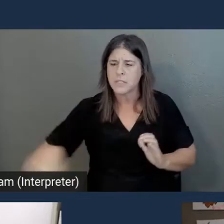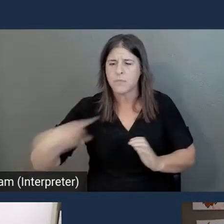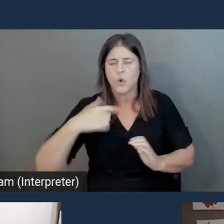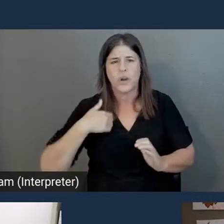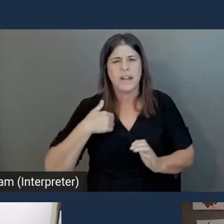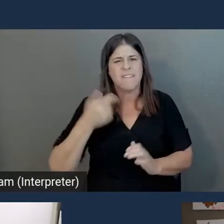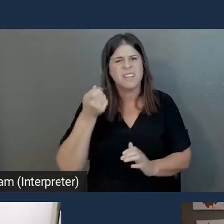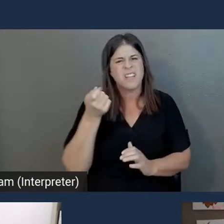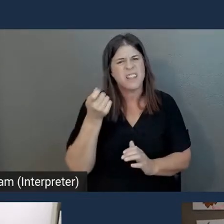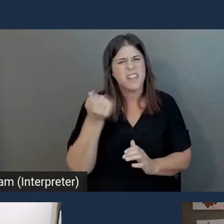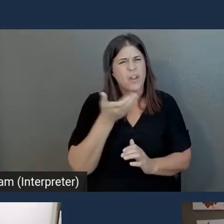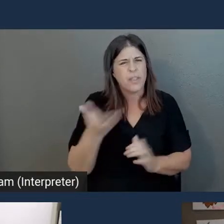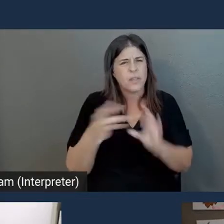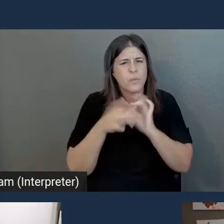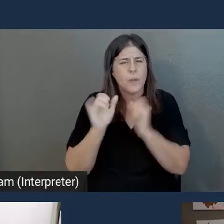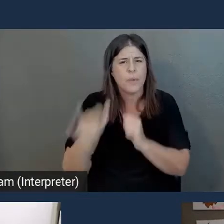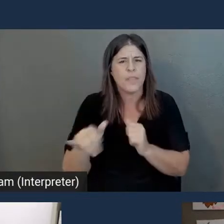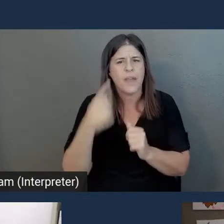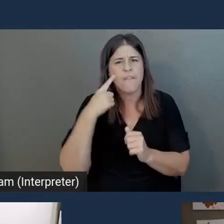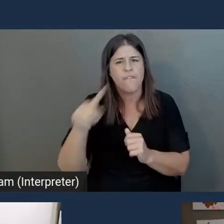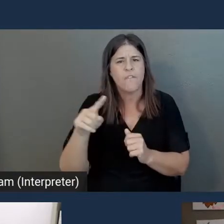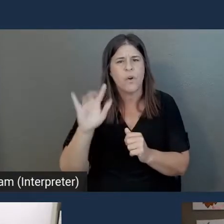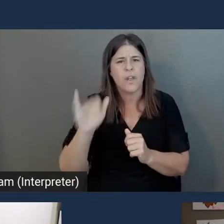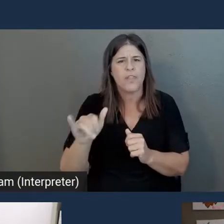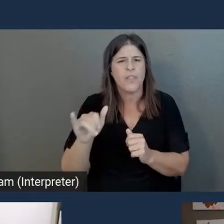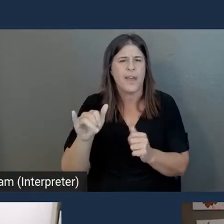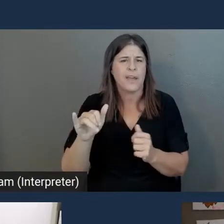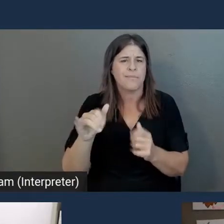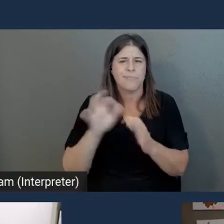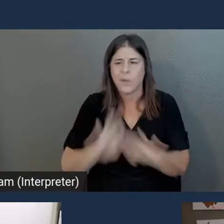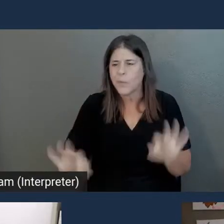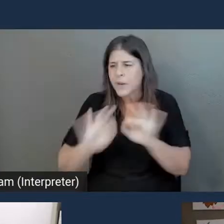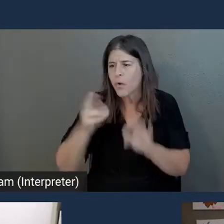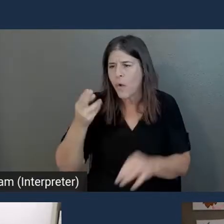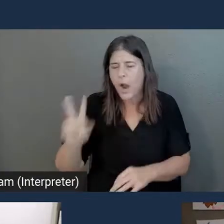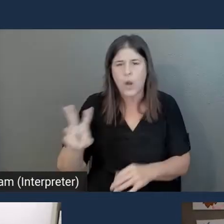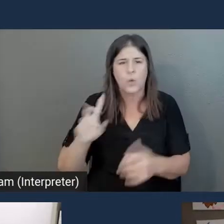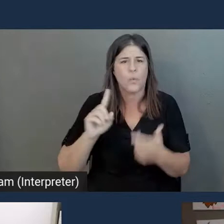Others are on the pretty powerful hardware, 30 terabytes of data.